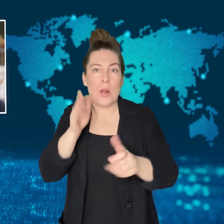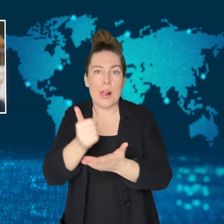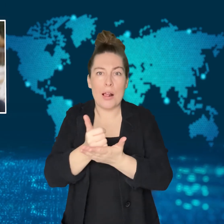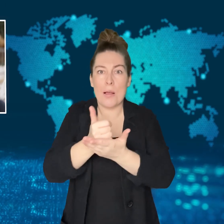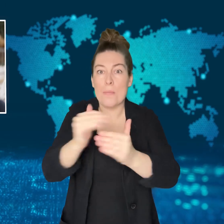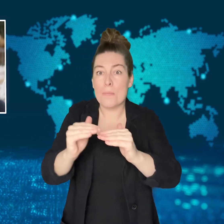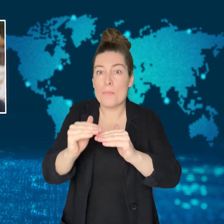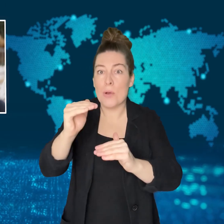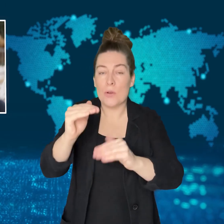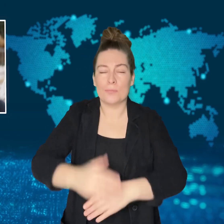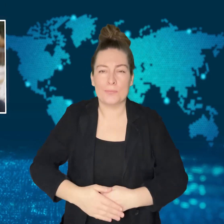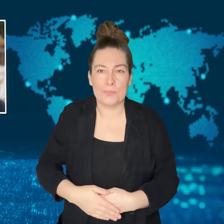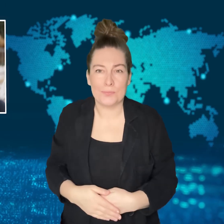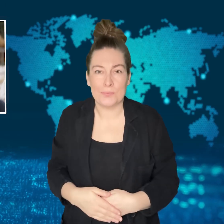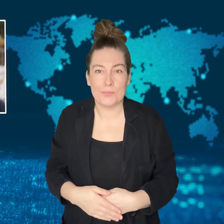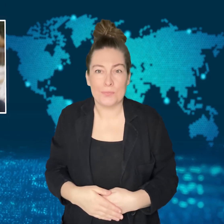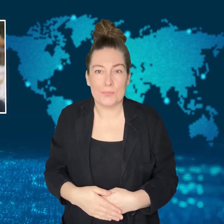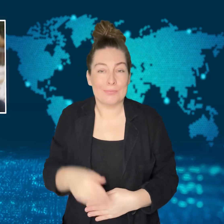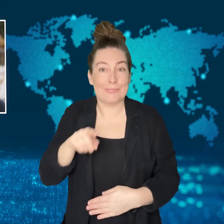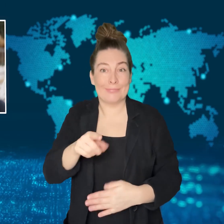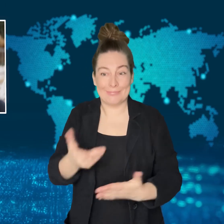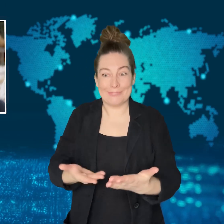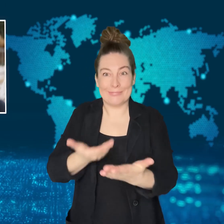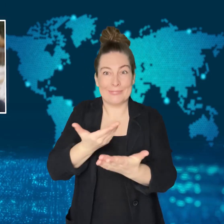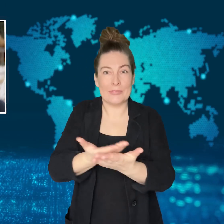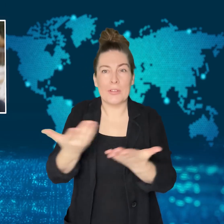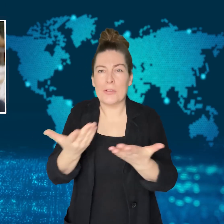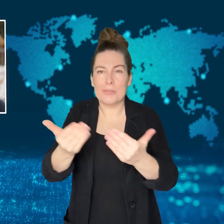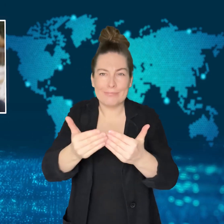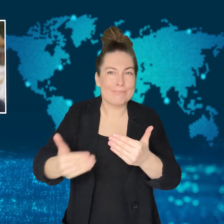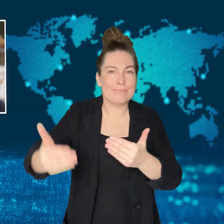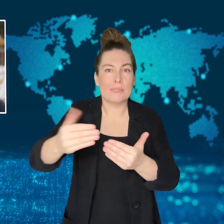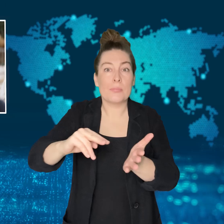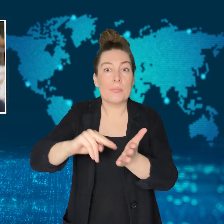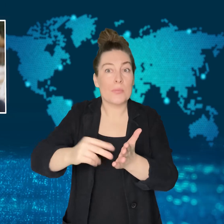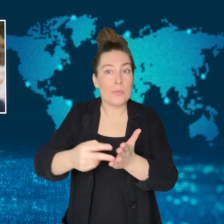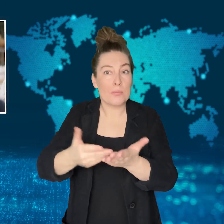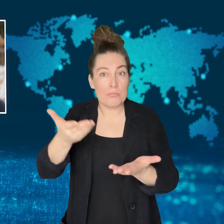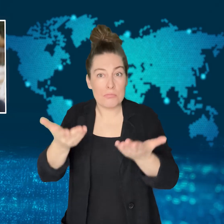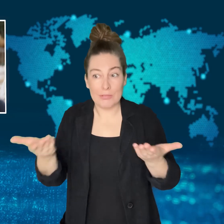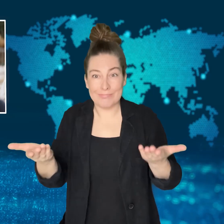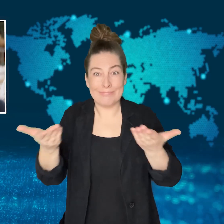Israeli hostages held by Hamas would be exchanged for